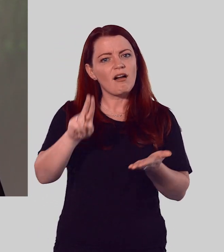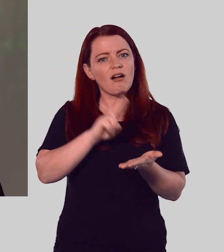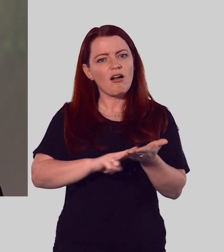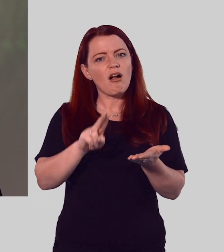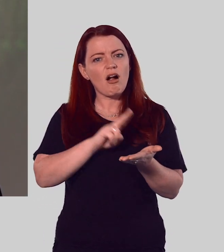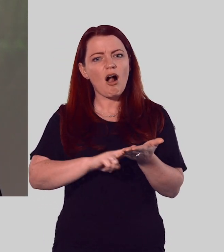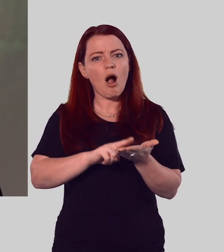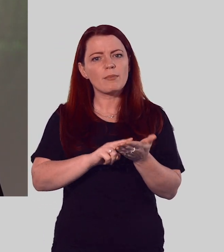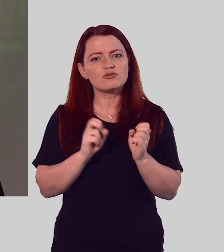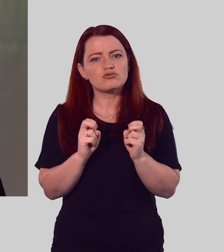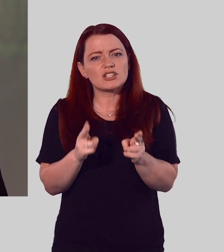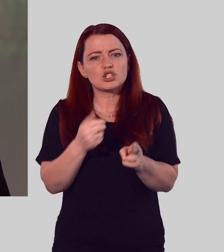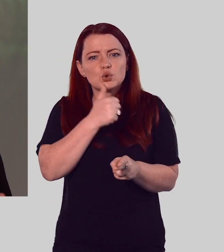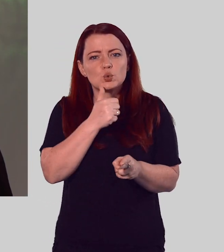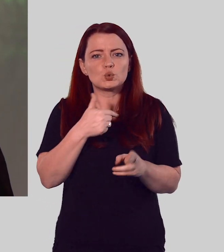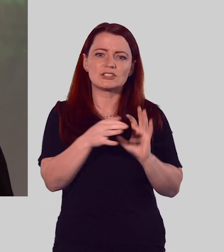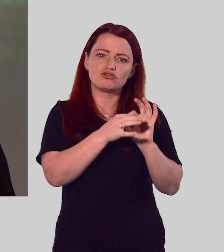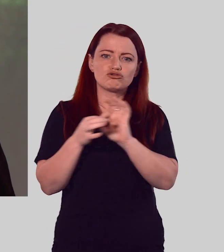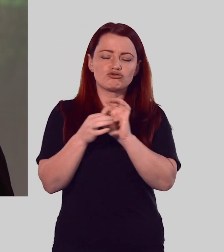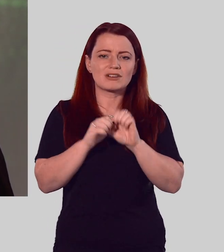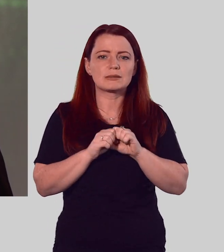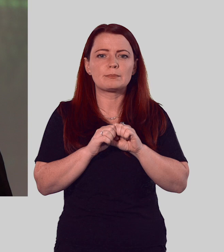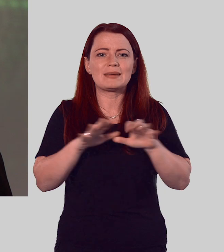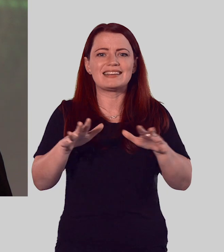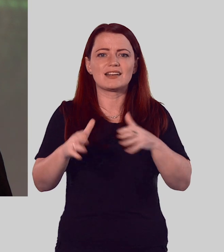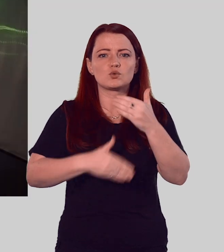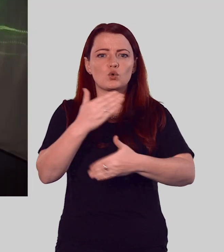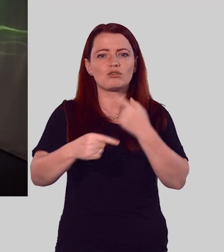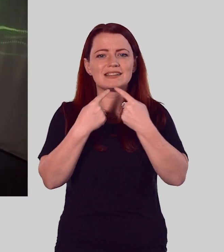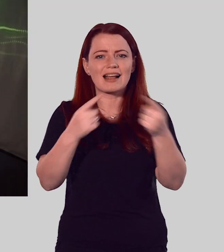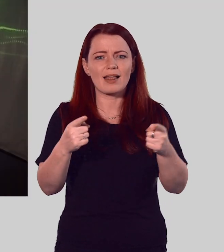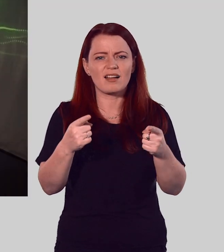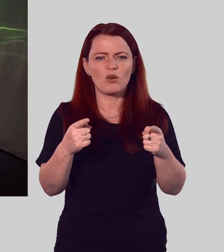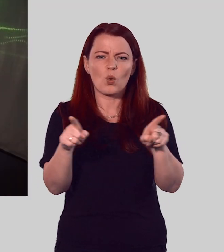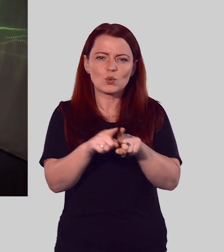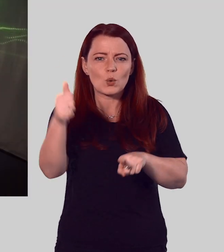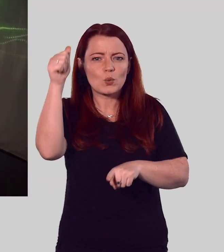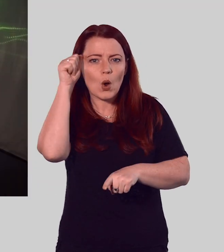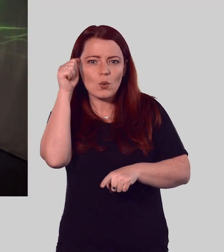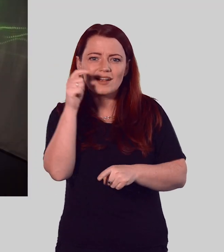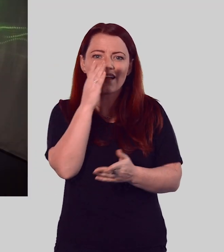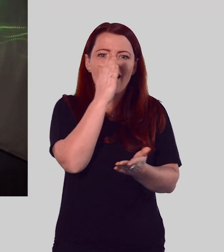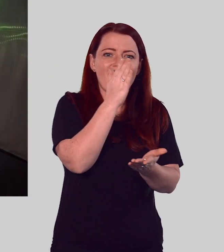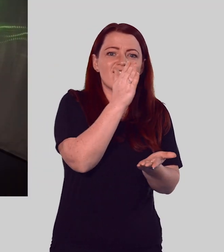transmedia storytelling, often known as 'faction', that is a blend of fact and fiction.